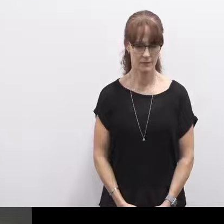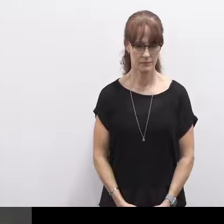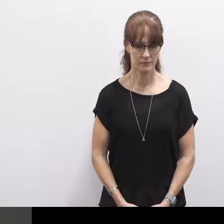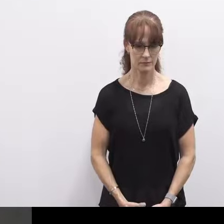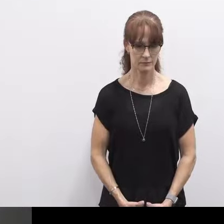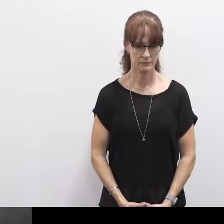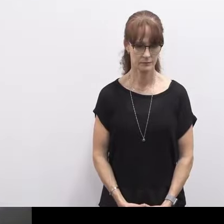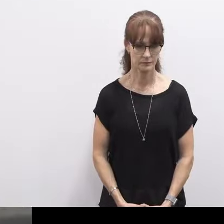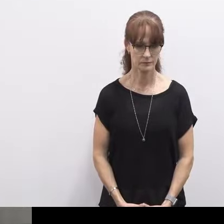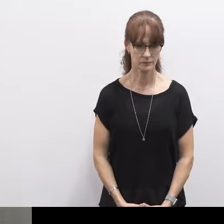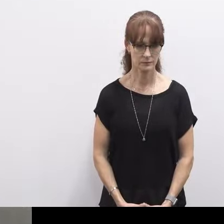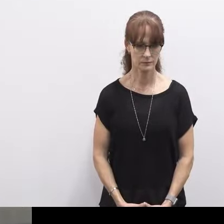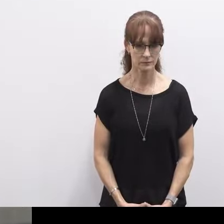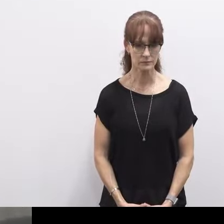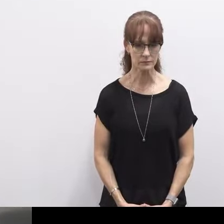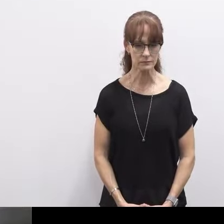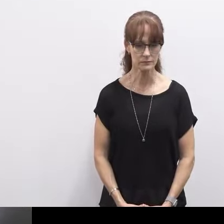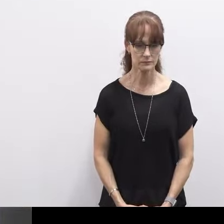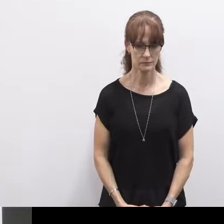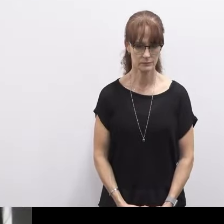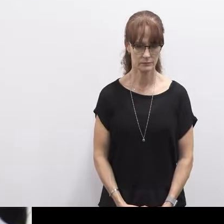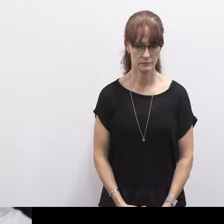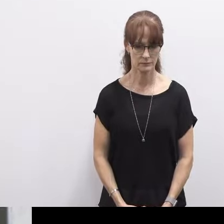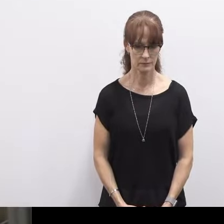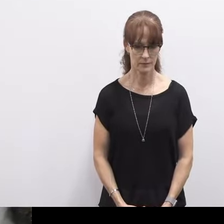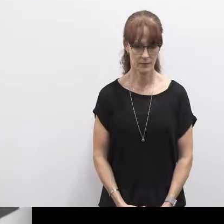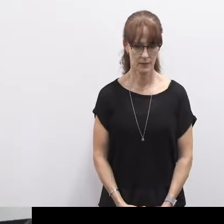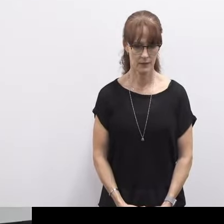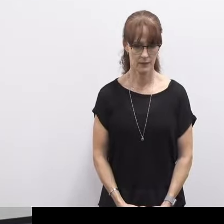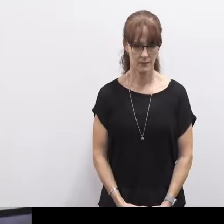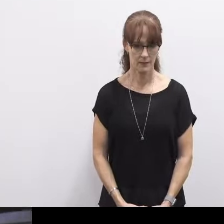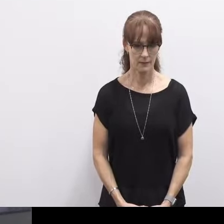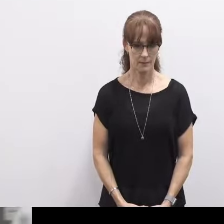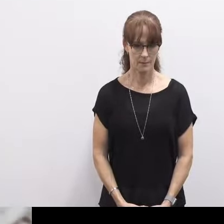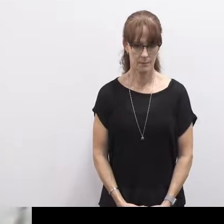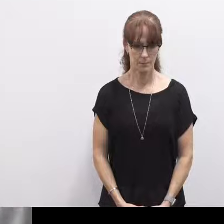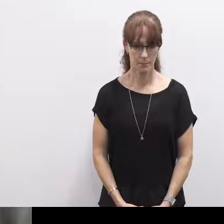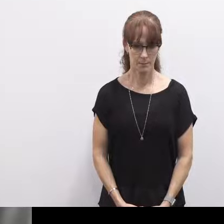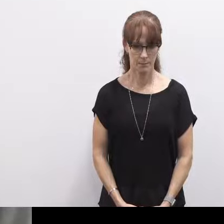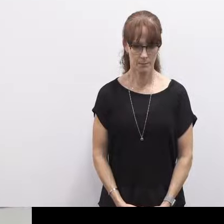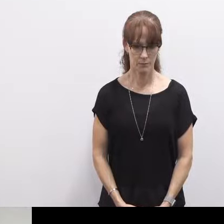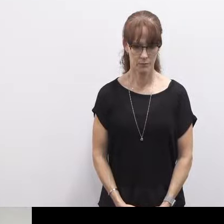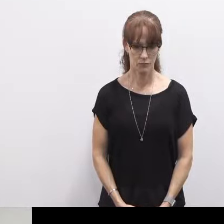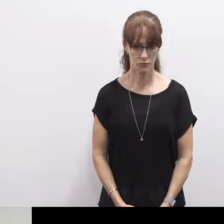it's my favorite because you actually get to see the love of food and some of these kids blossom.